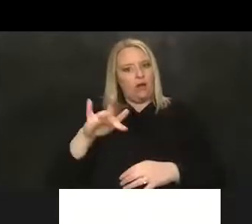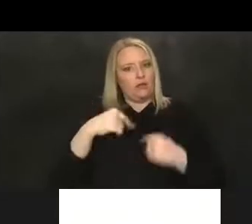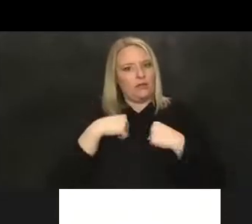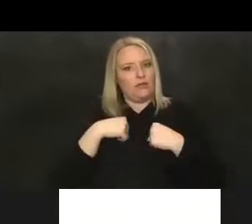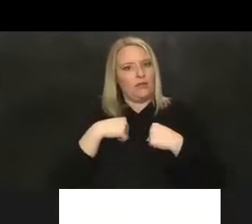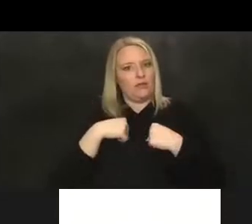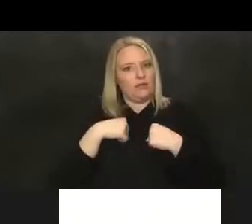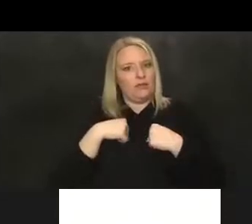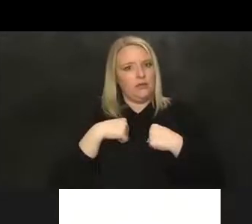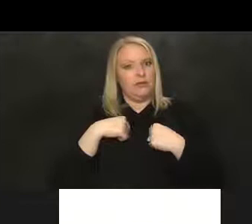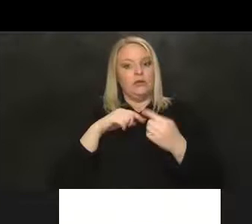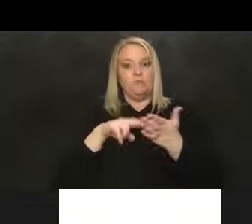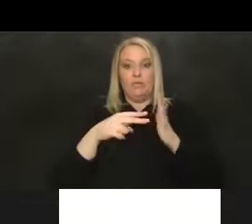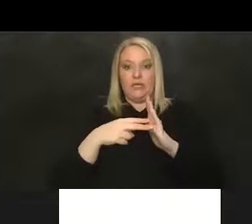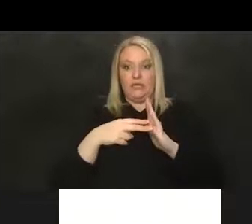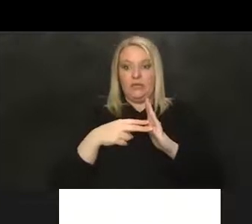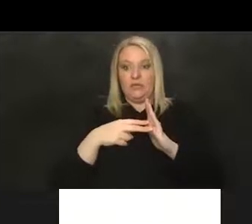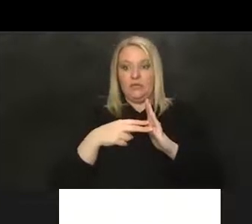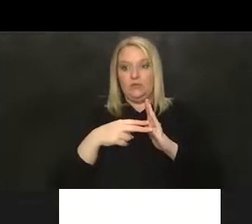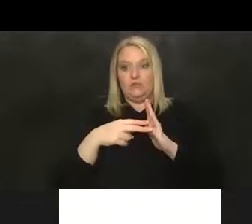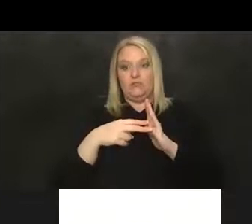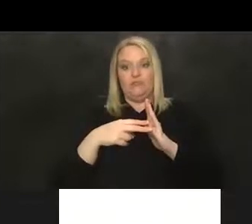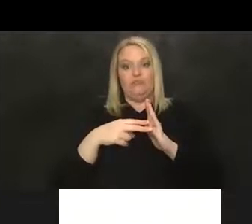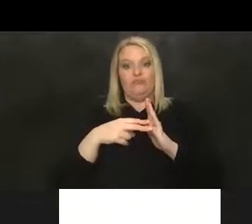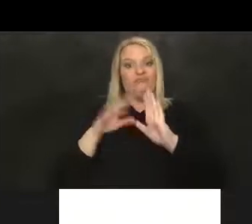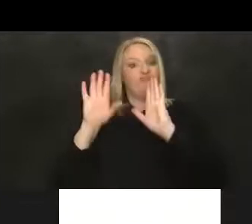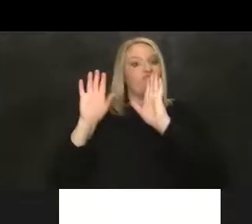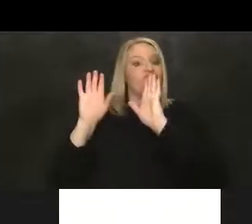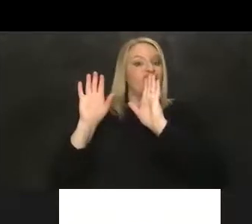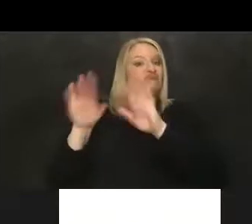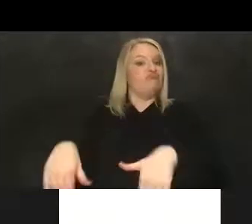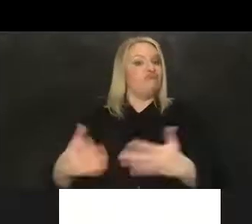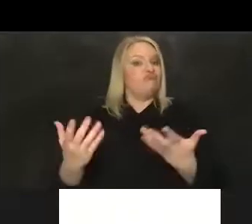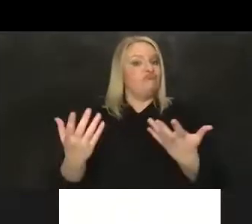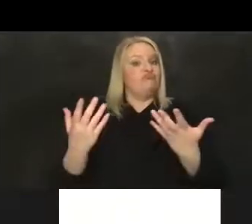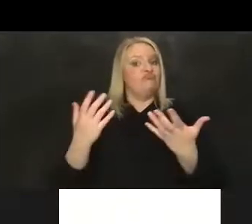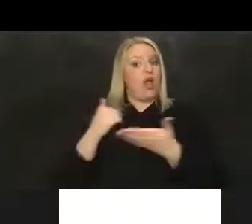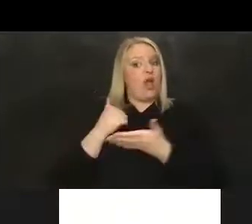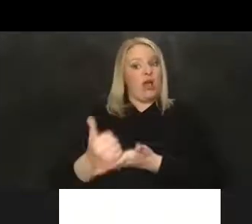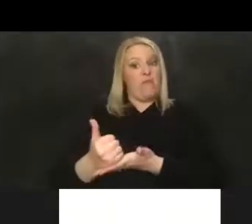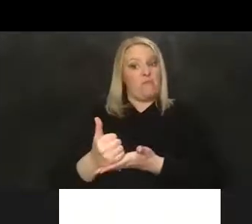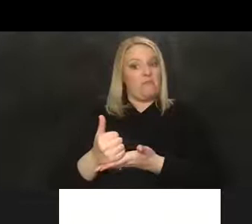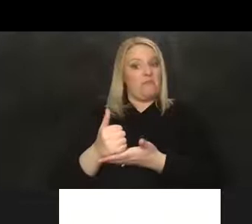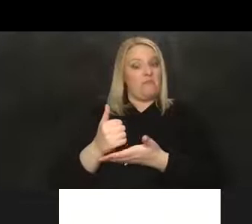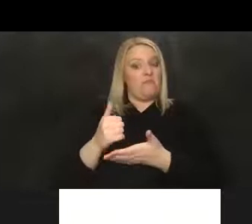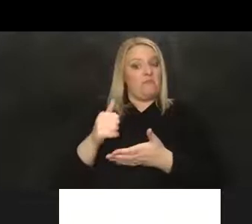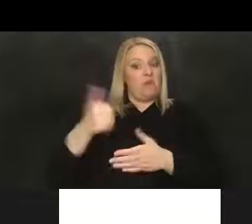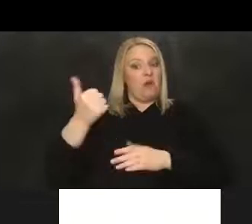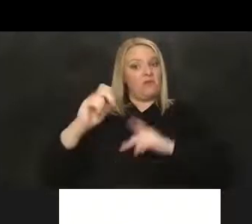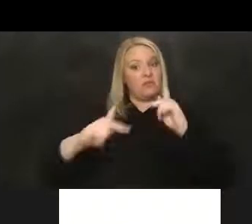doesn't mean that I shouldn't work to help others experience life in the same way,